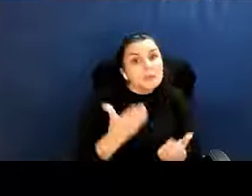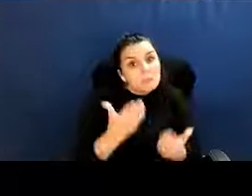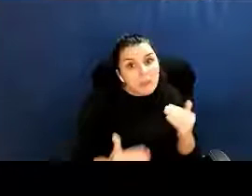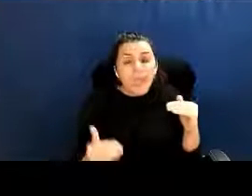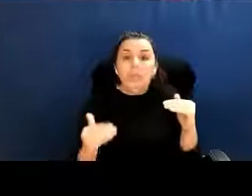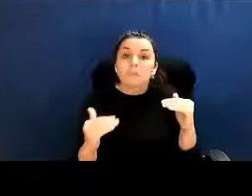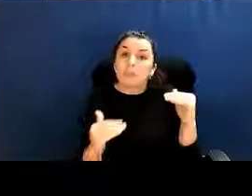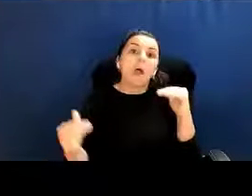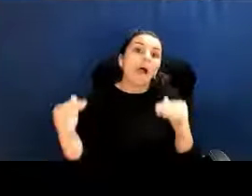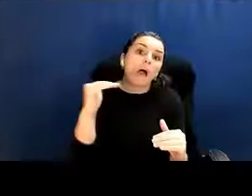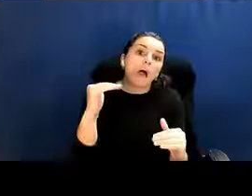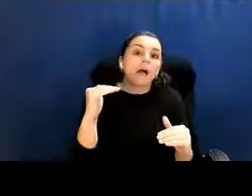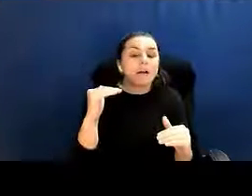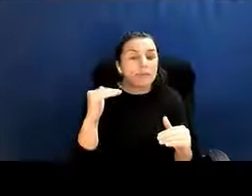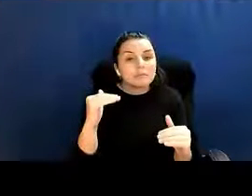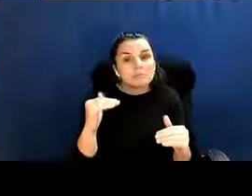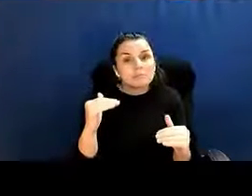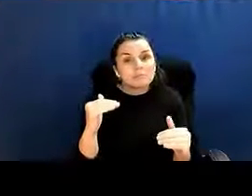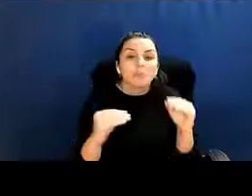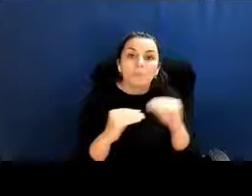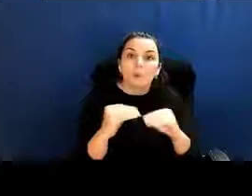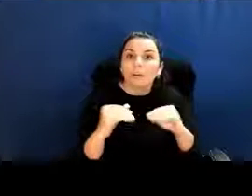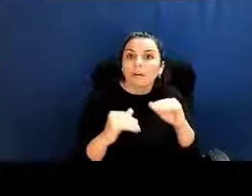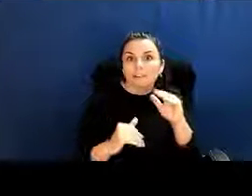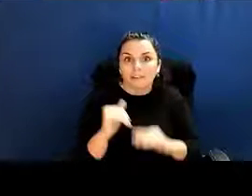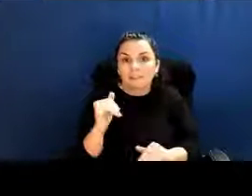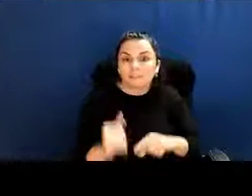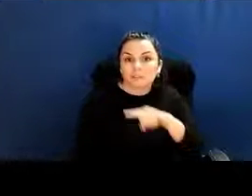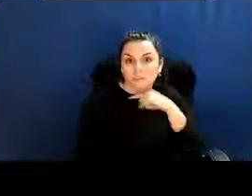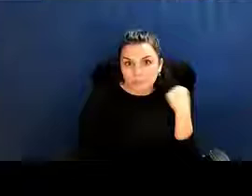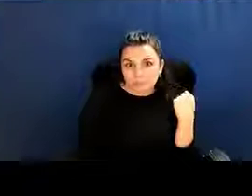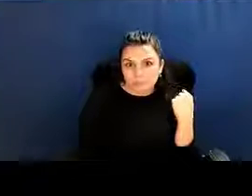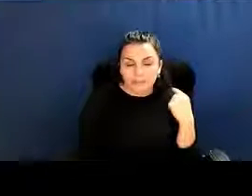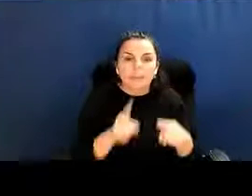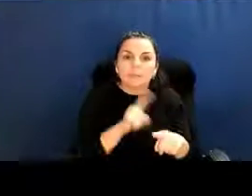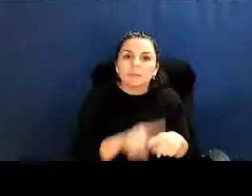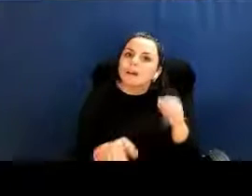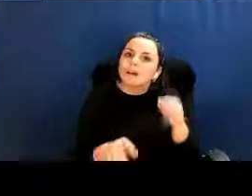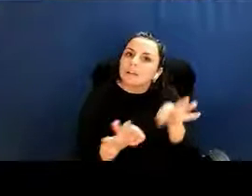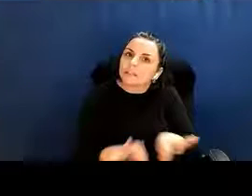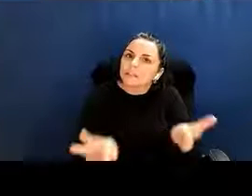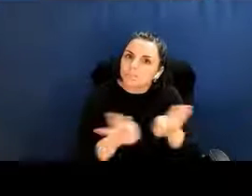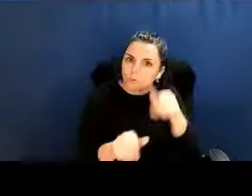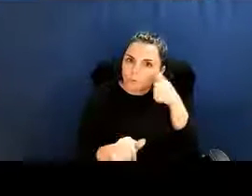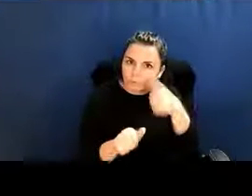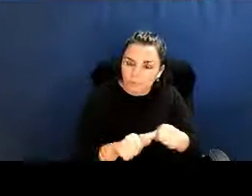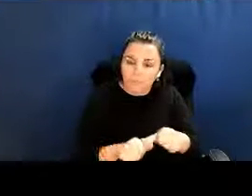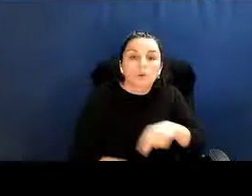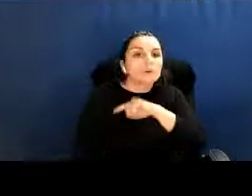The thing to note here is that risks are likely to be borne by the individuals participating,